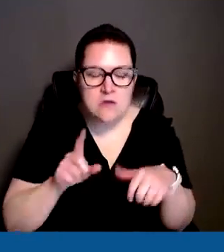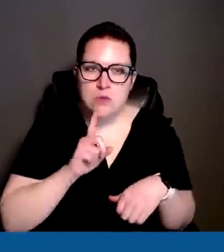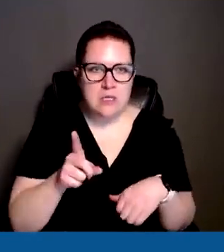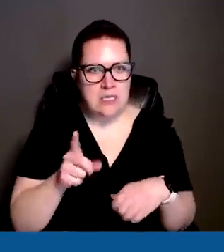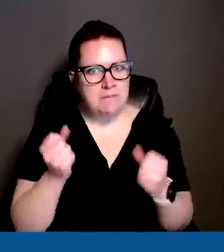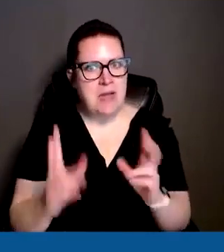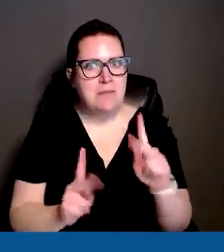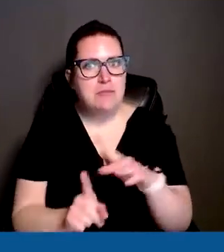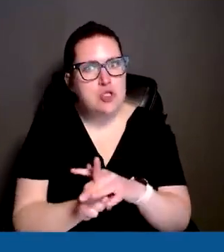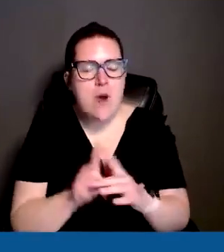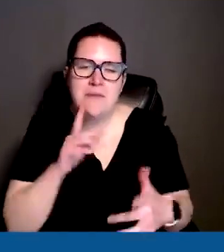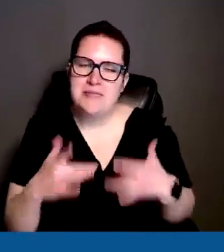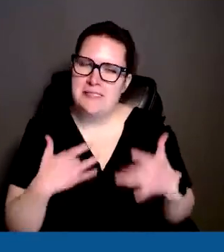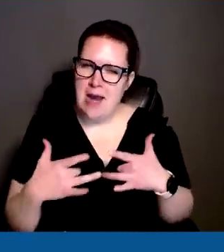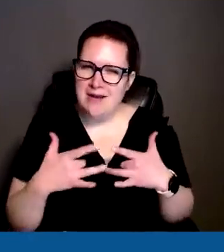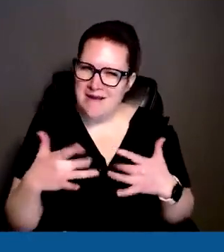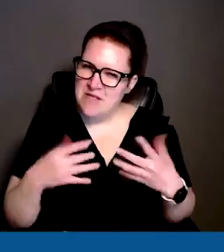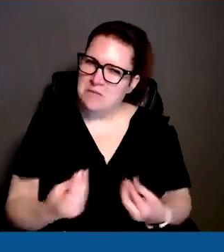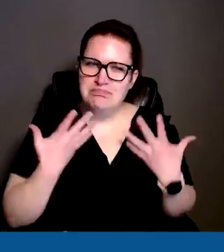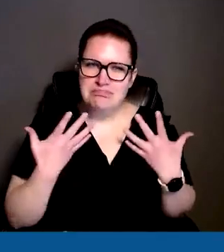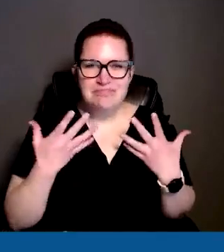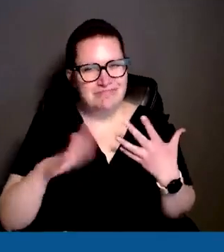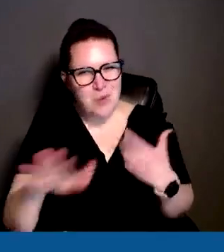and encouraged by the interest, in our prize competition.